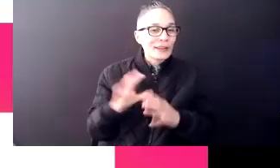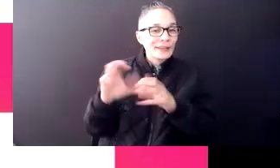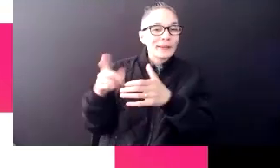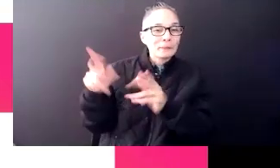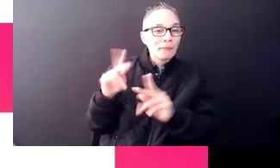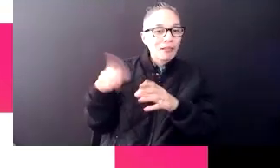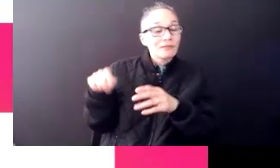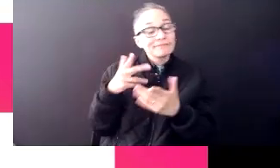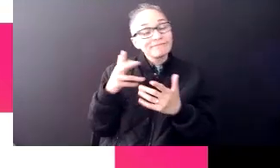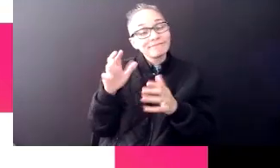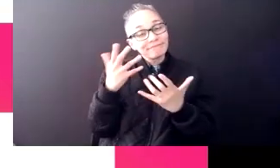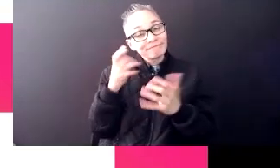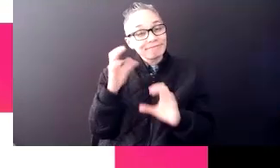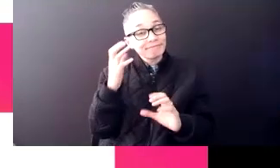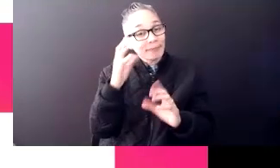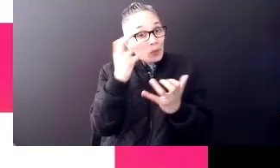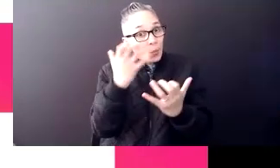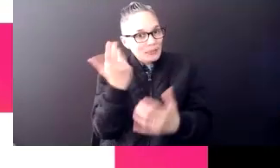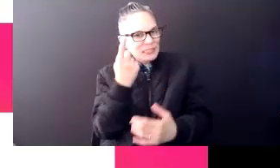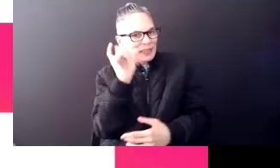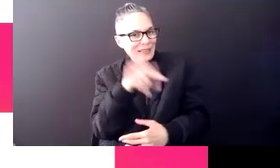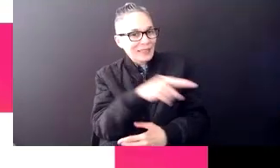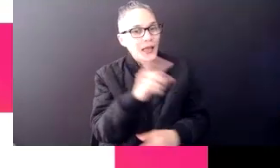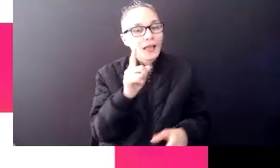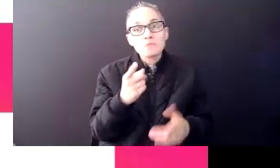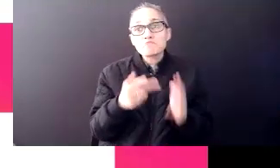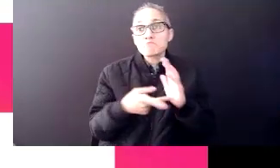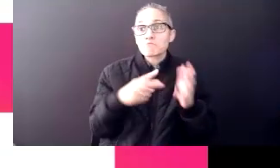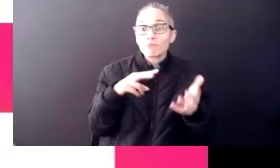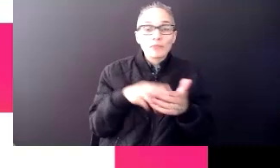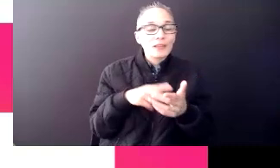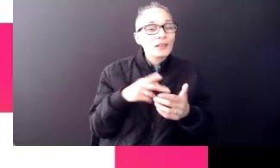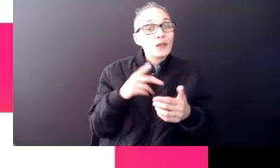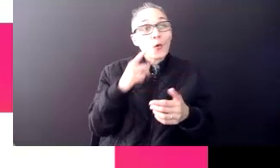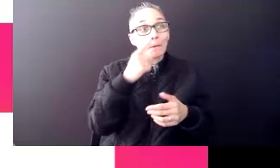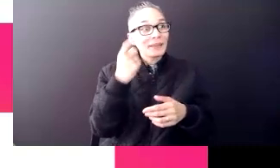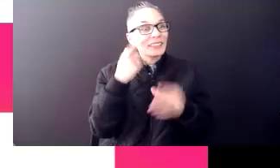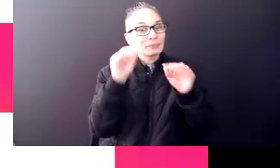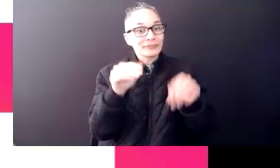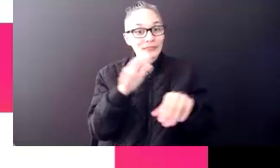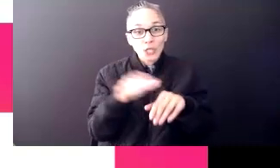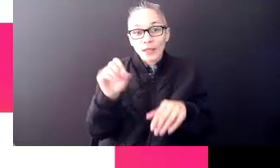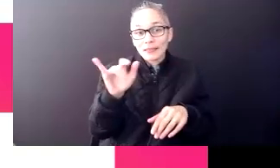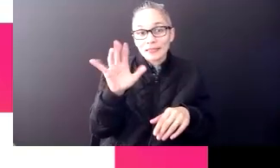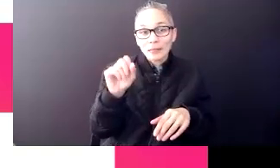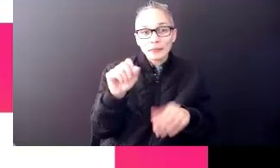you know, looking for something like this. It's not necessarily going to be, you know, oh, just because you have it in your syllabus, you're automatically doing it.